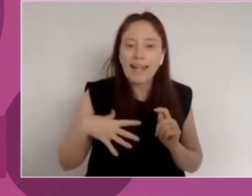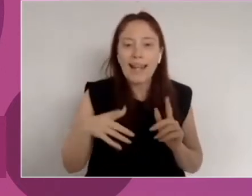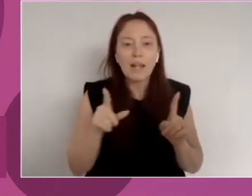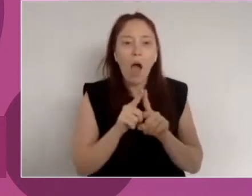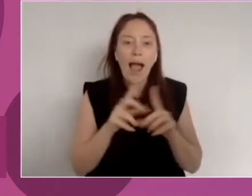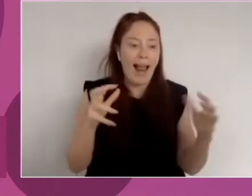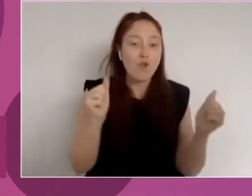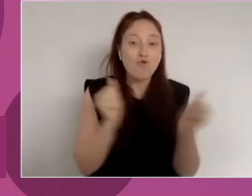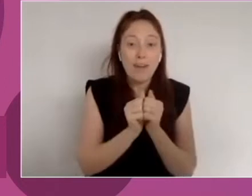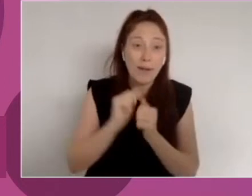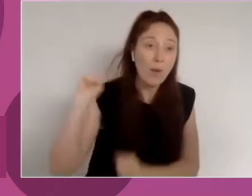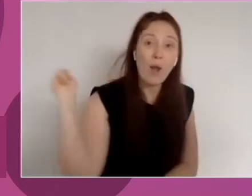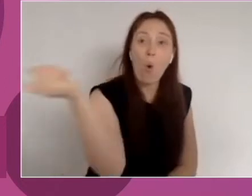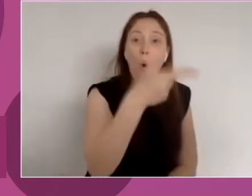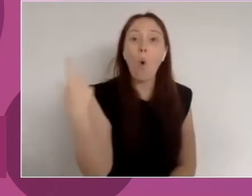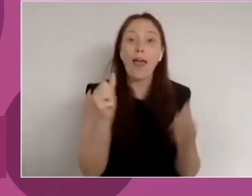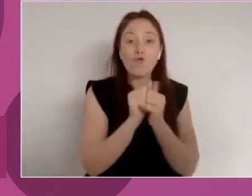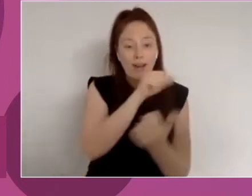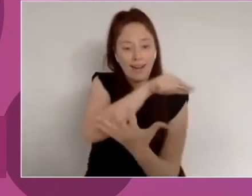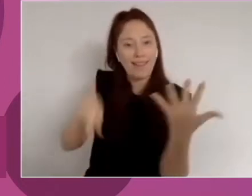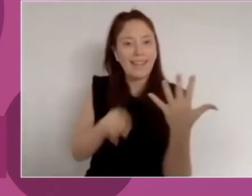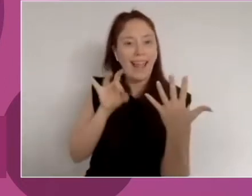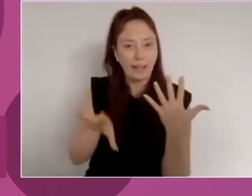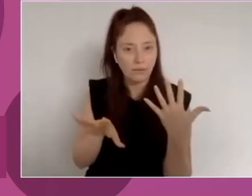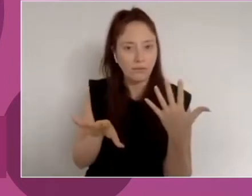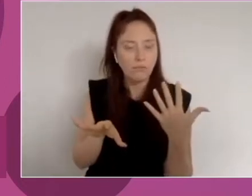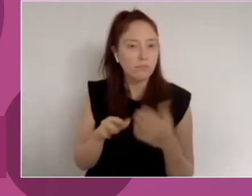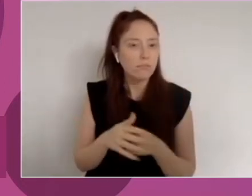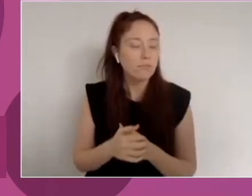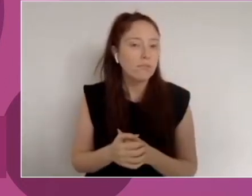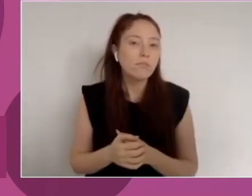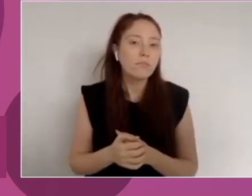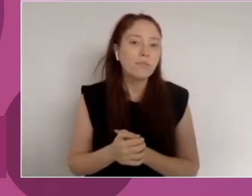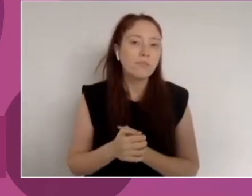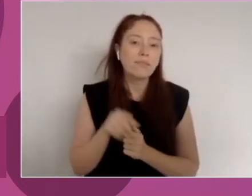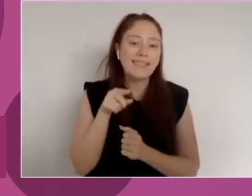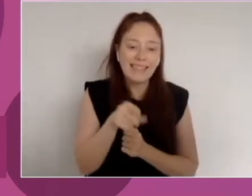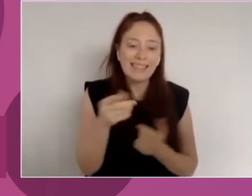that this is, if you like, the playing field. These ten priority areas are where we need to